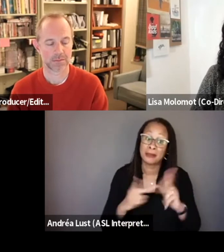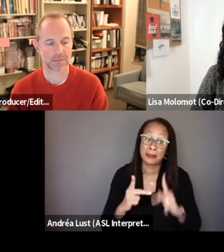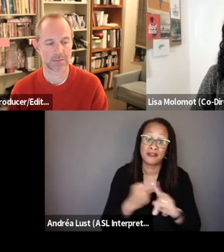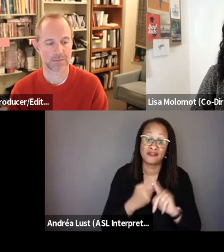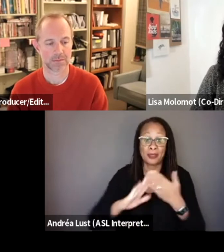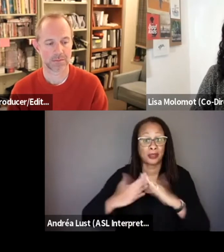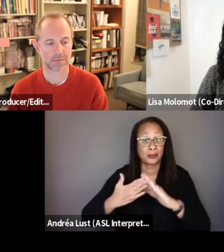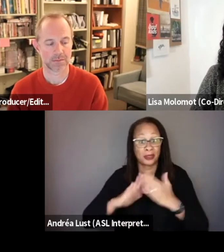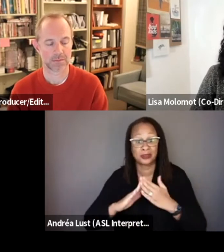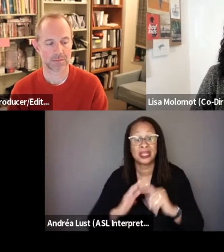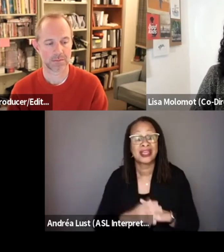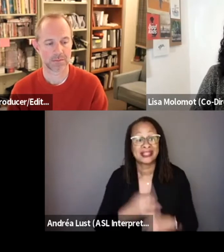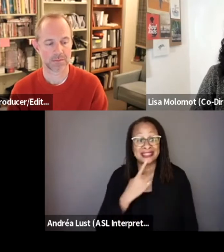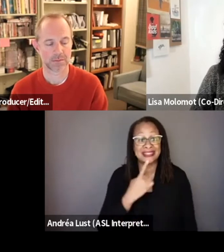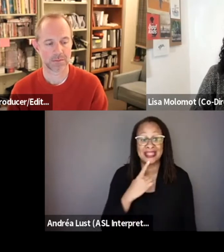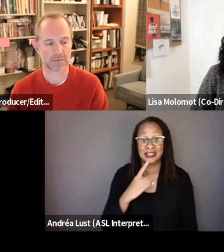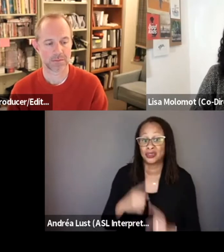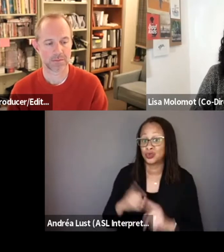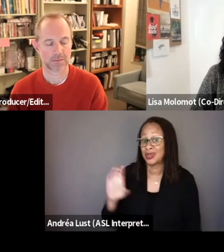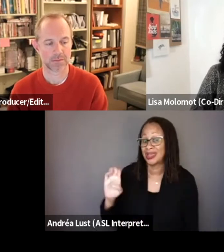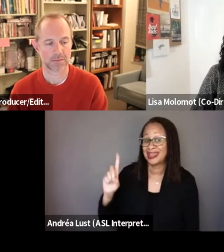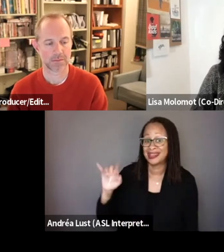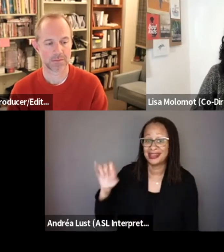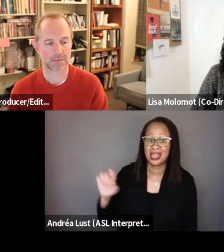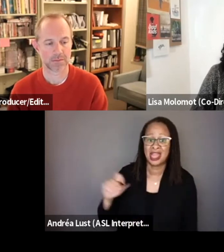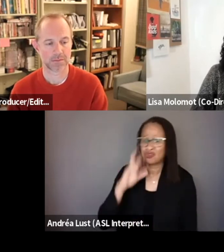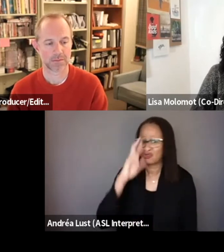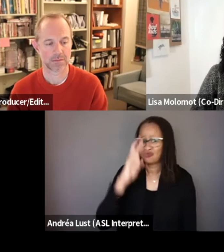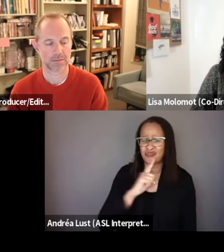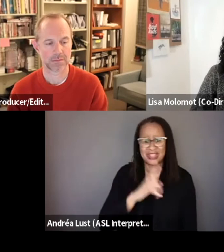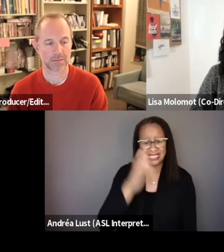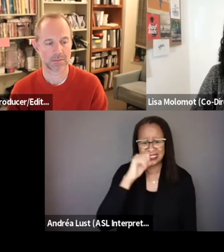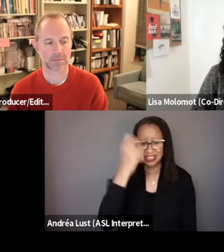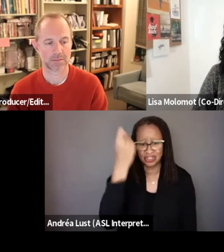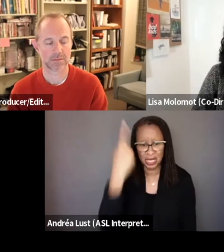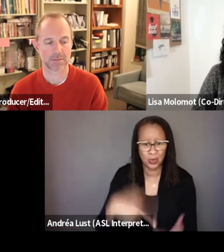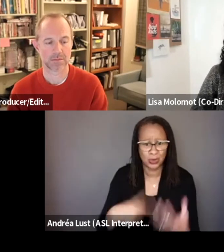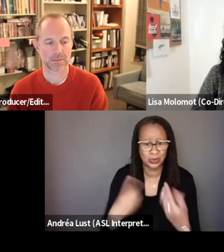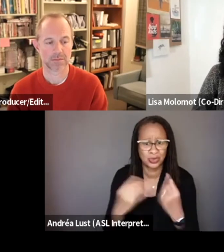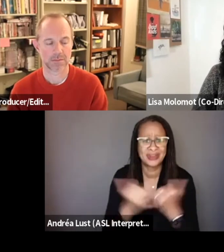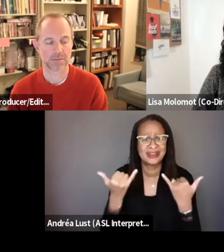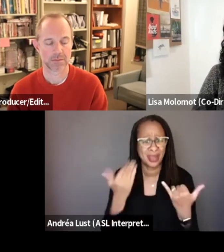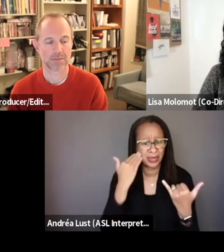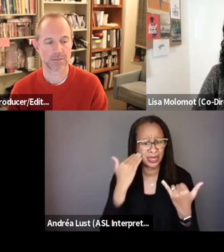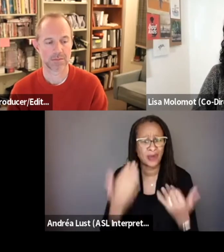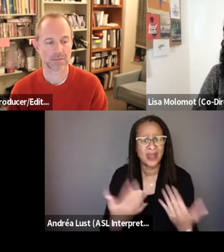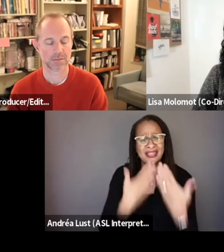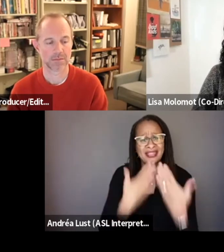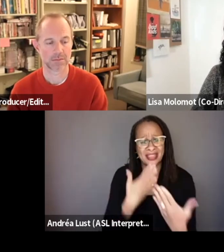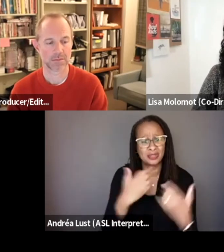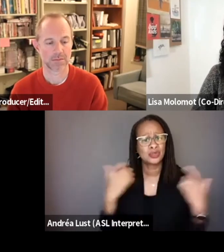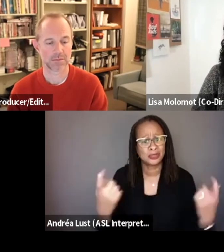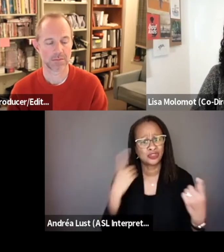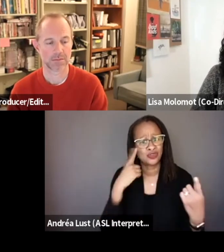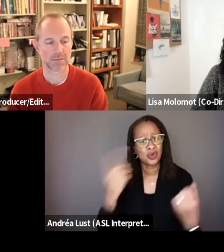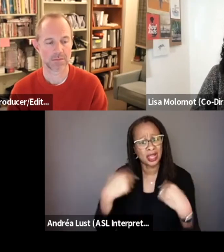that were saying to Eddie, you know, we didn't really understand what you were doing, and now we know, and thank you so much for coming here and doing this.